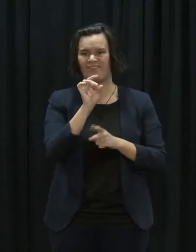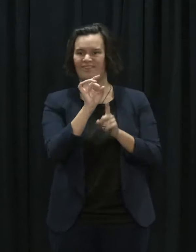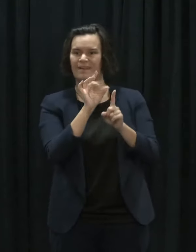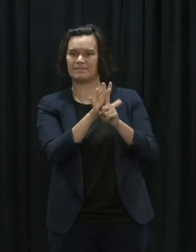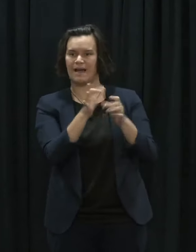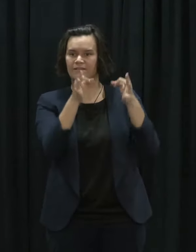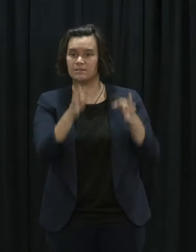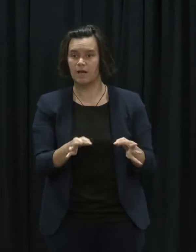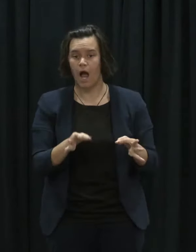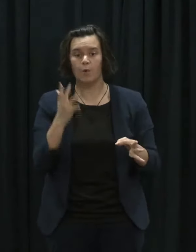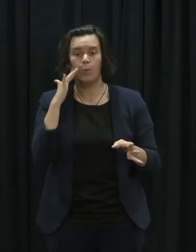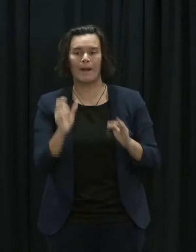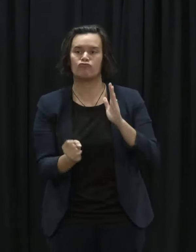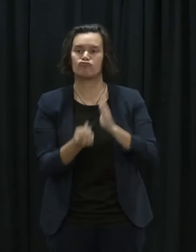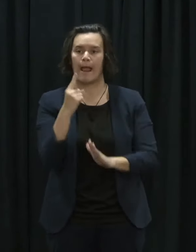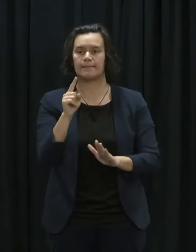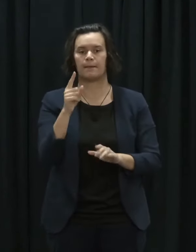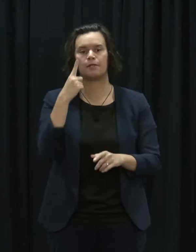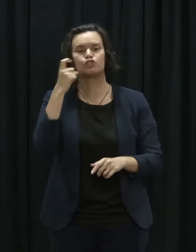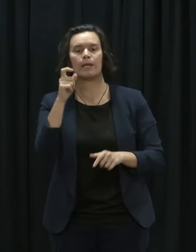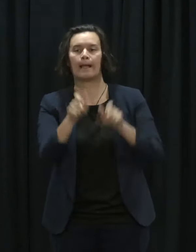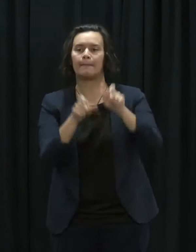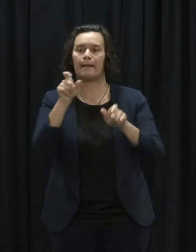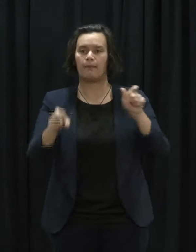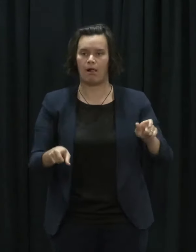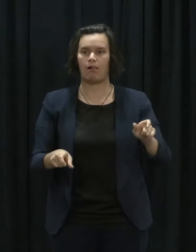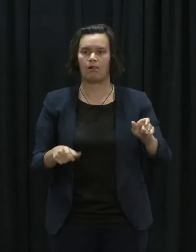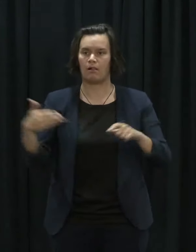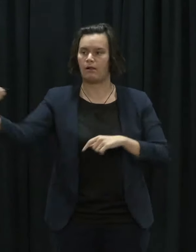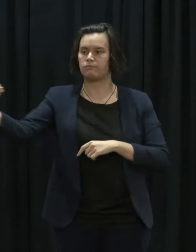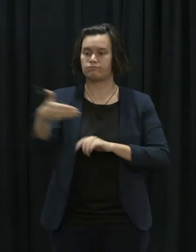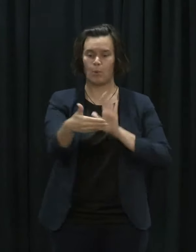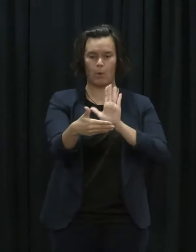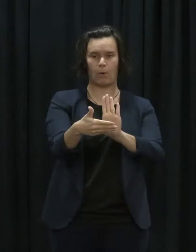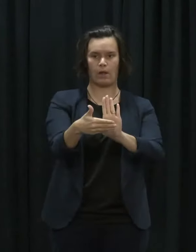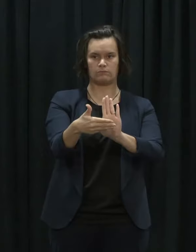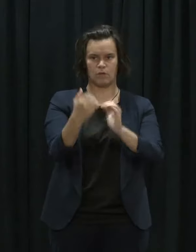That's one of the things they will undertake so they will be